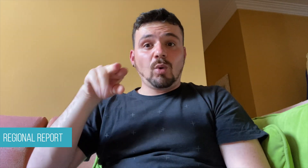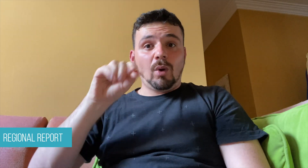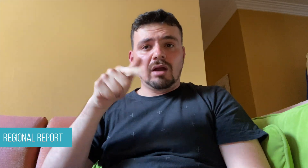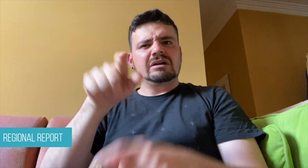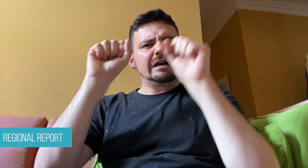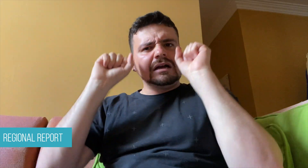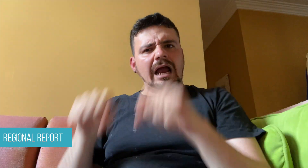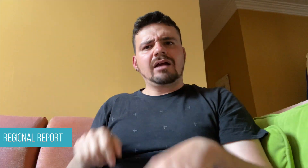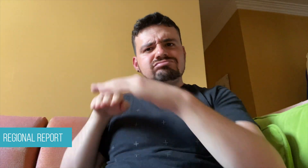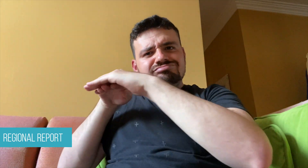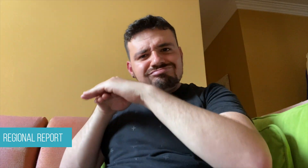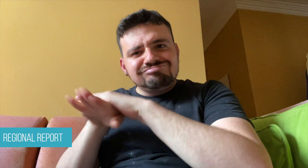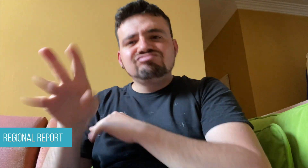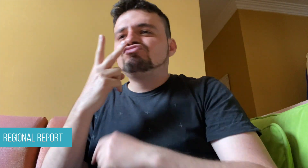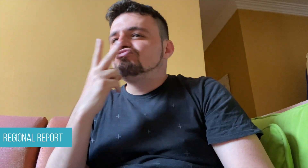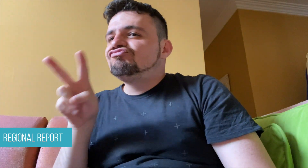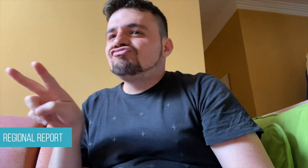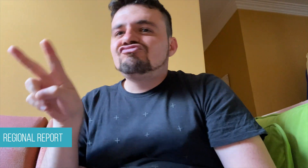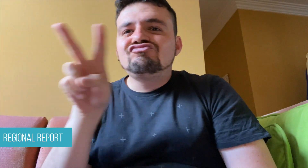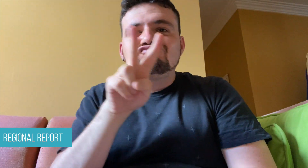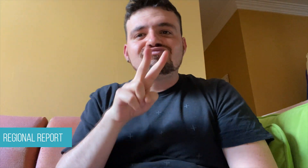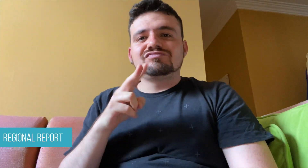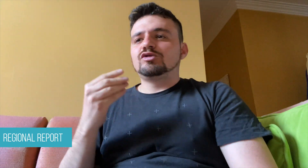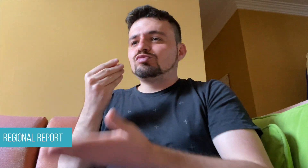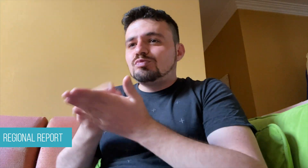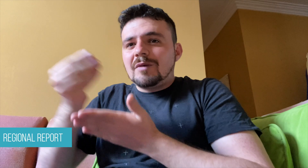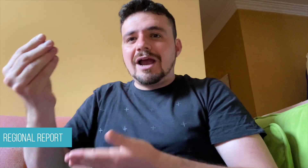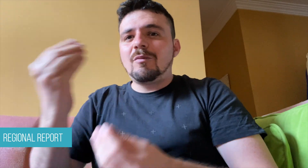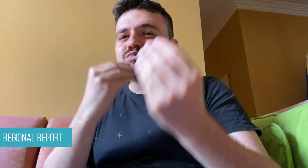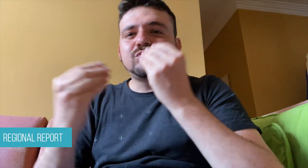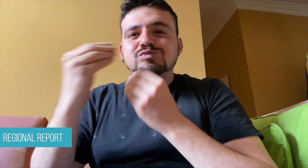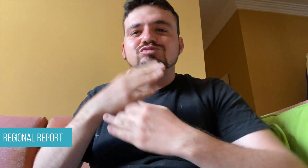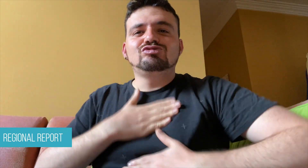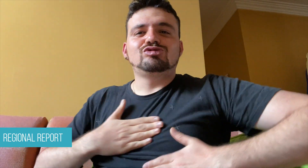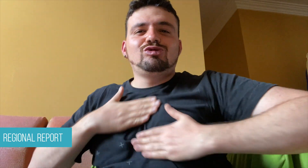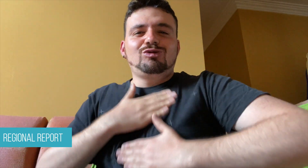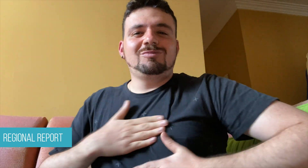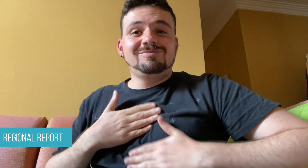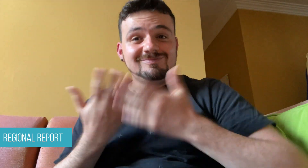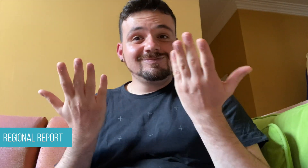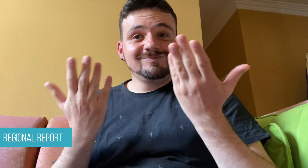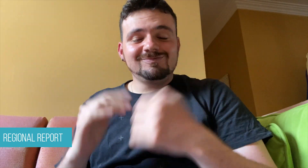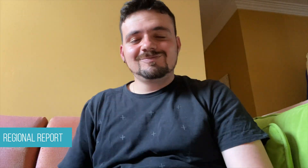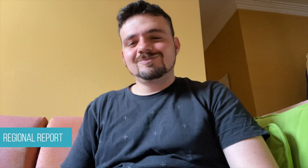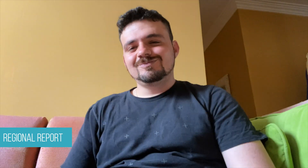and enjoy his delicious bakery goods!